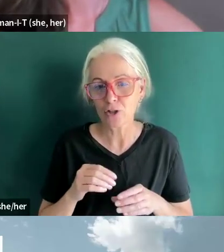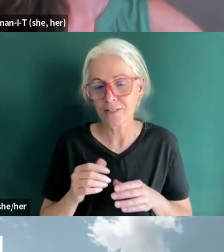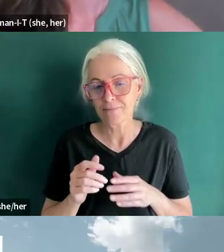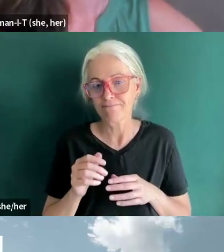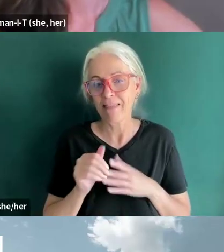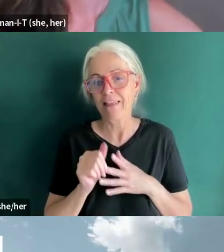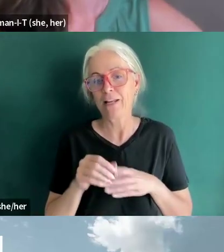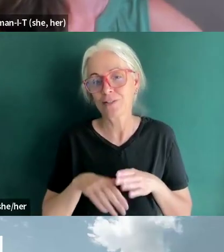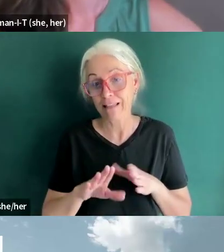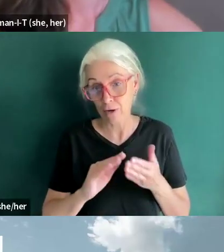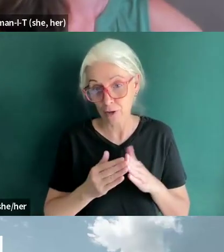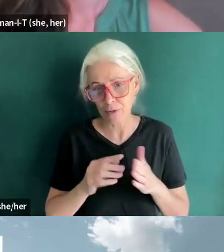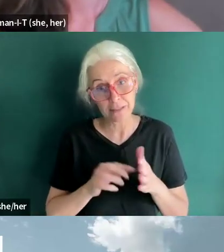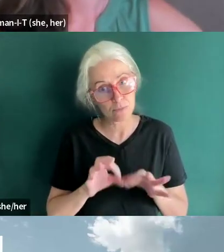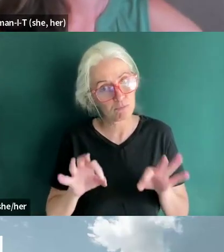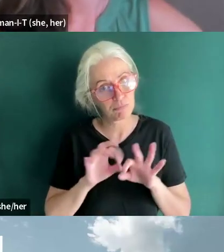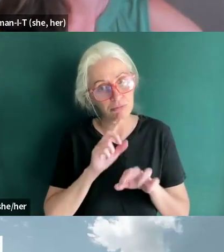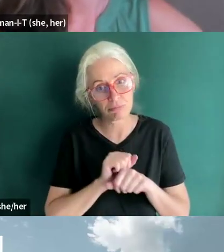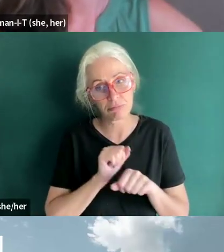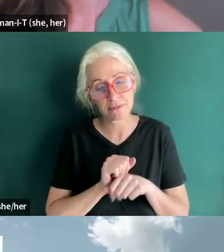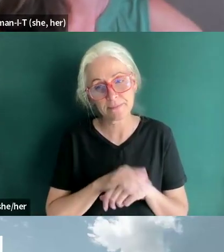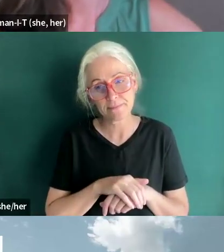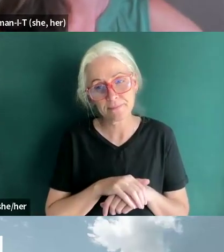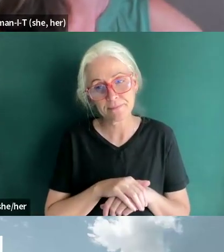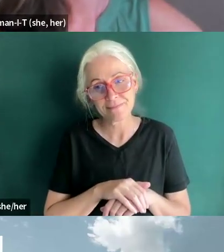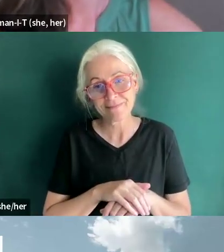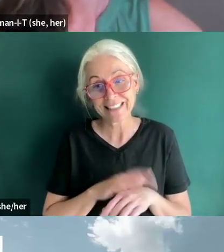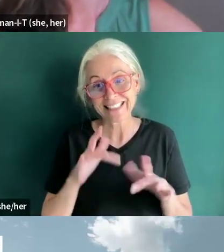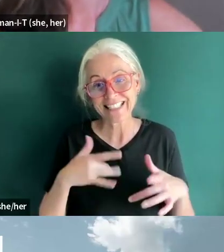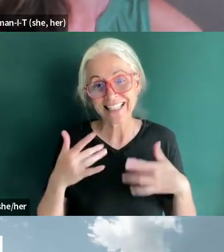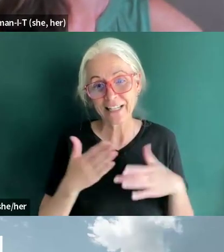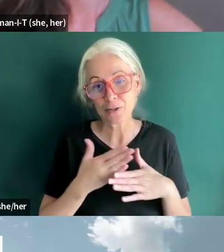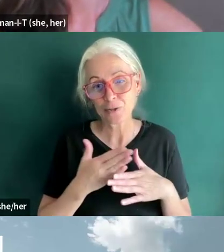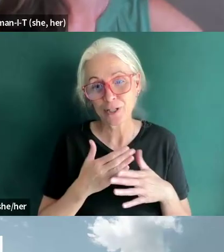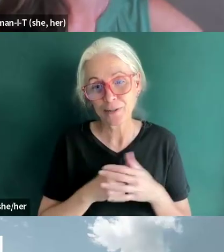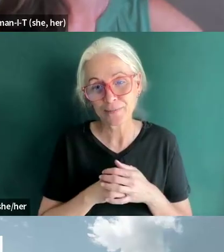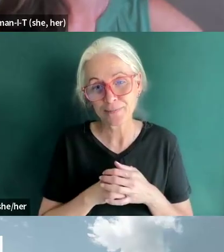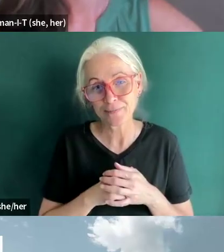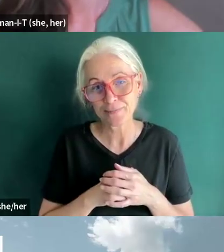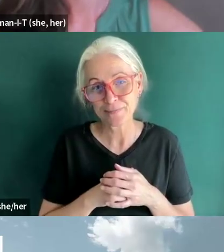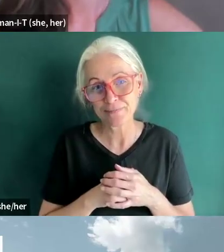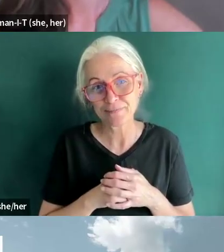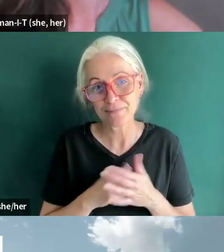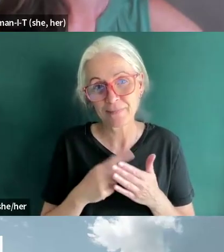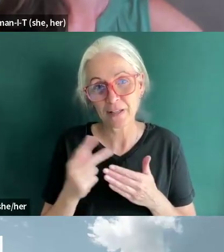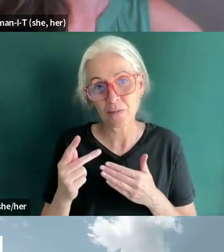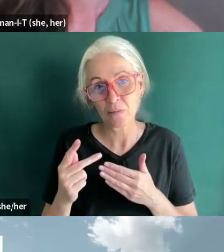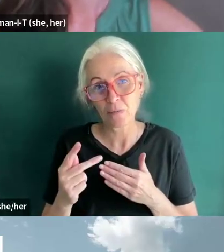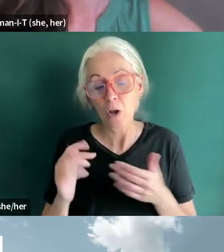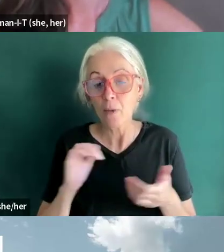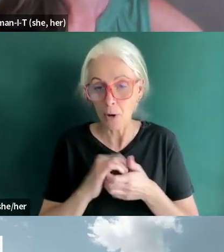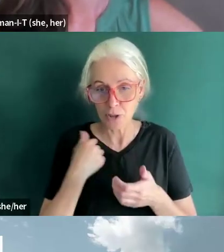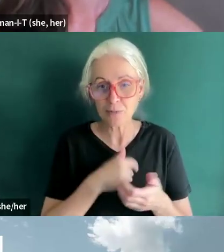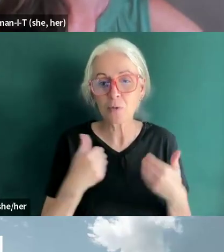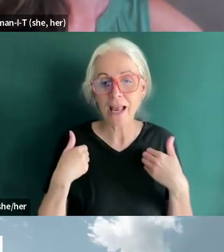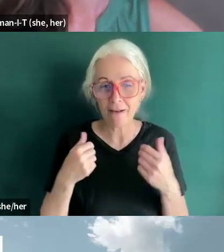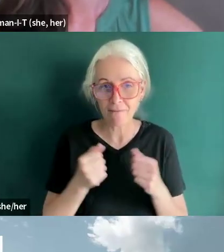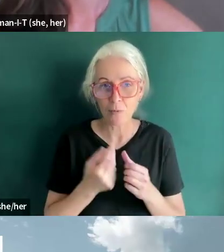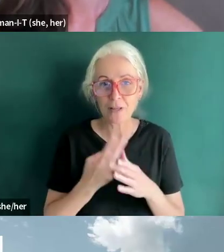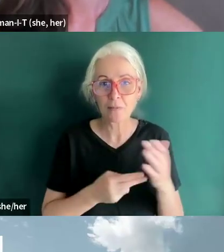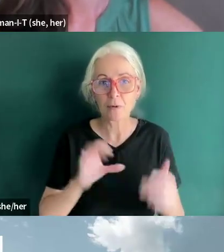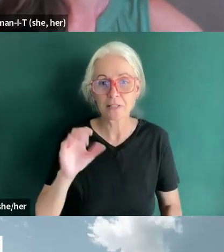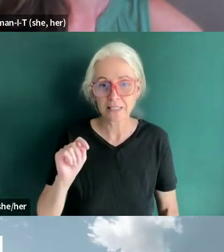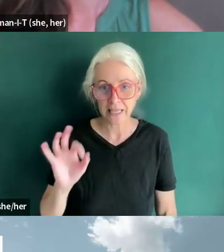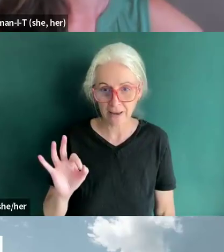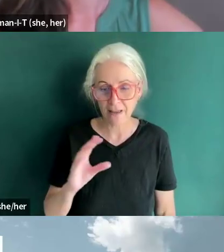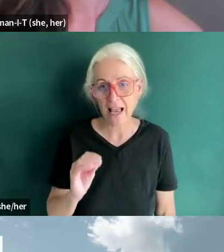is absolutely critical. So, super excited to share the partnerships that we have with both CETF and